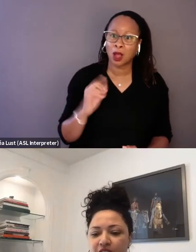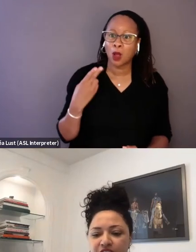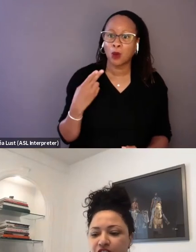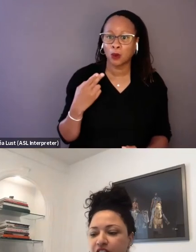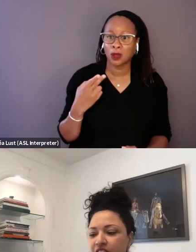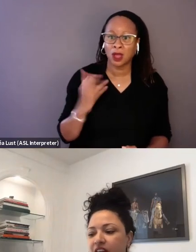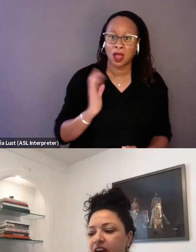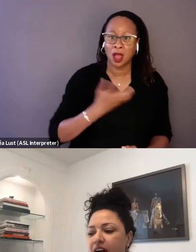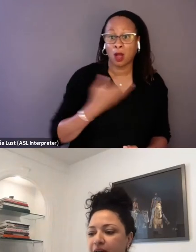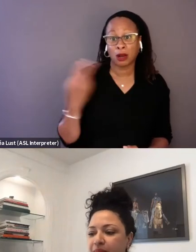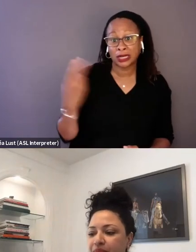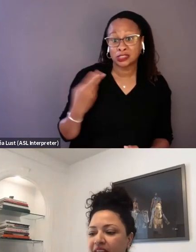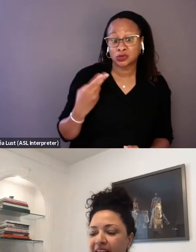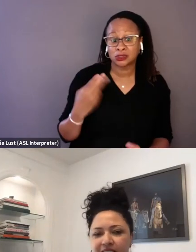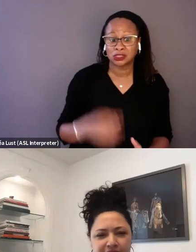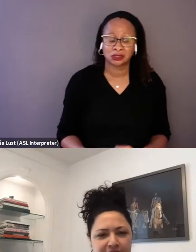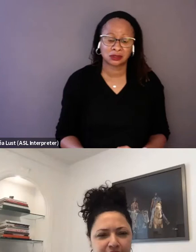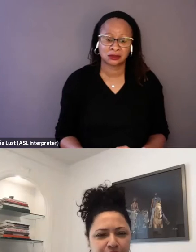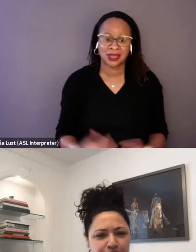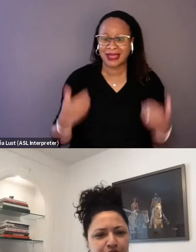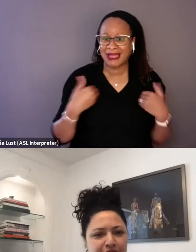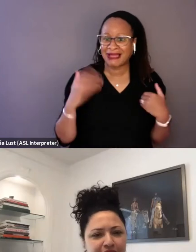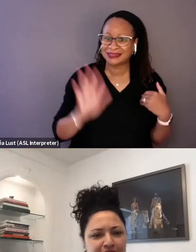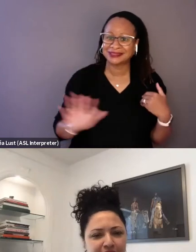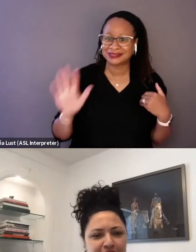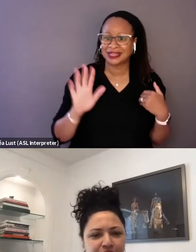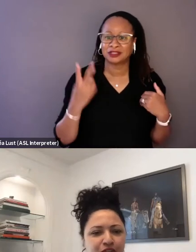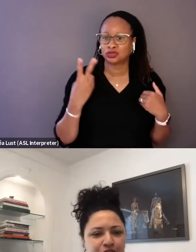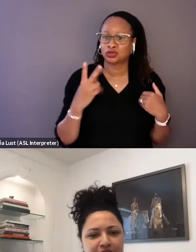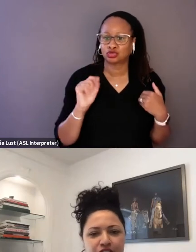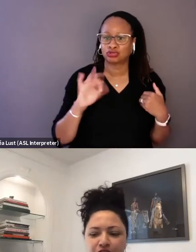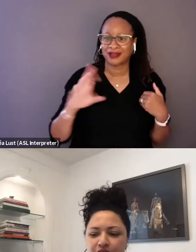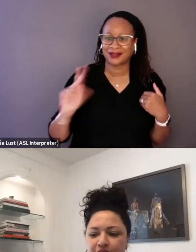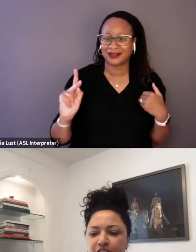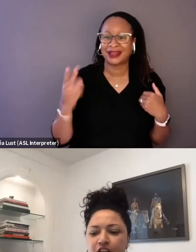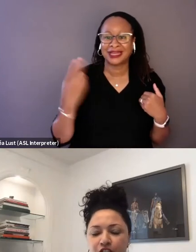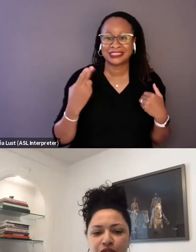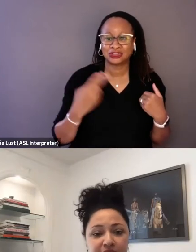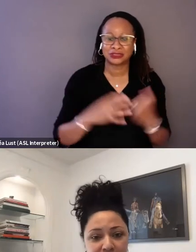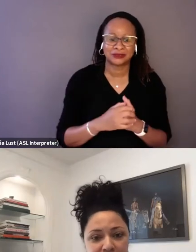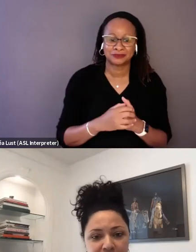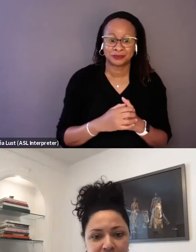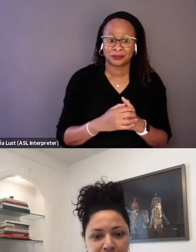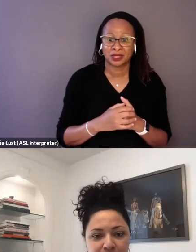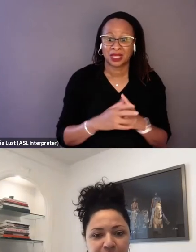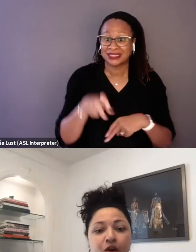our history has like this kind of two track, there's this two track history of like, do you take a seat at the table